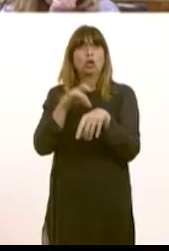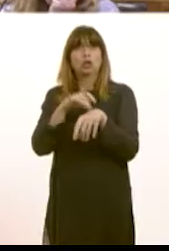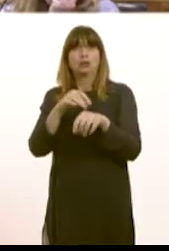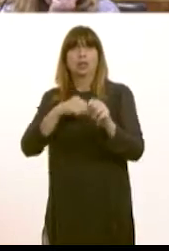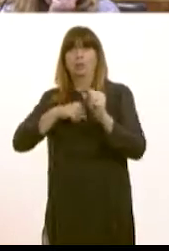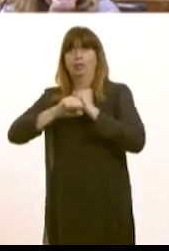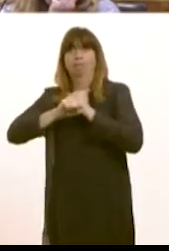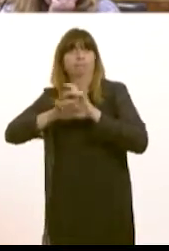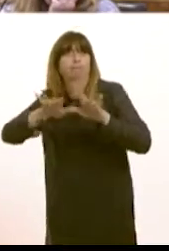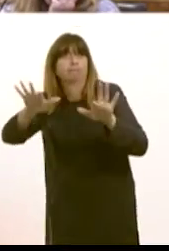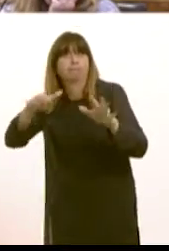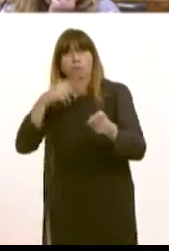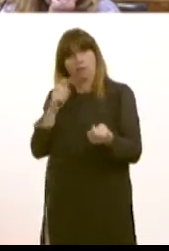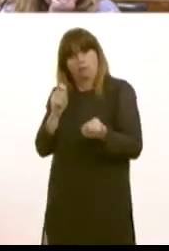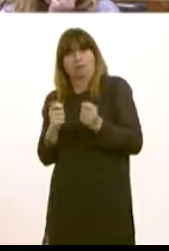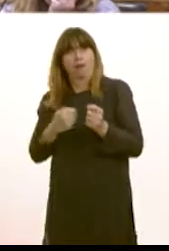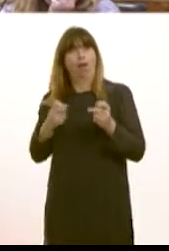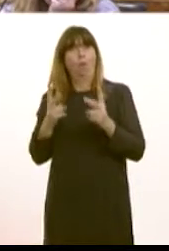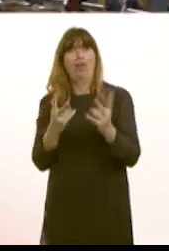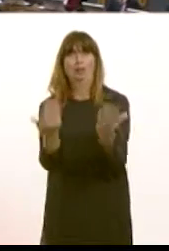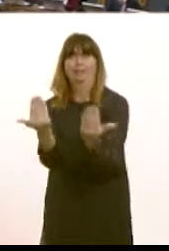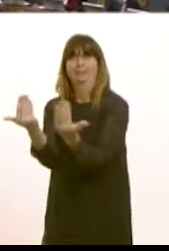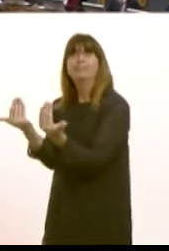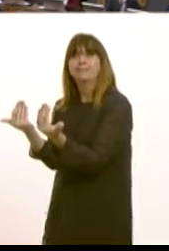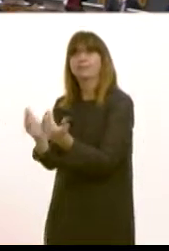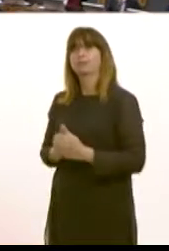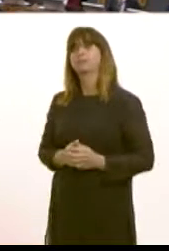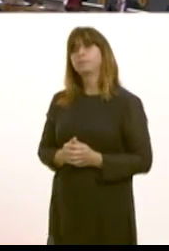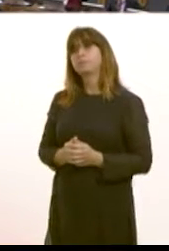Simon Thomas: The communities of Porthmadog, Newtown, Cardigan, Tenby, Pembroke and Pembroke